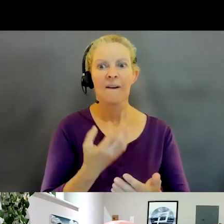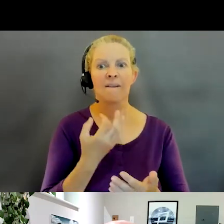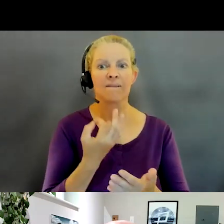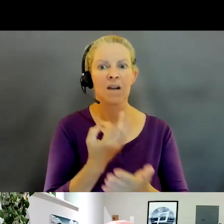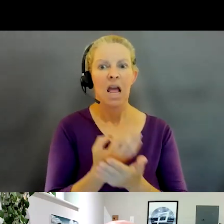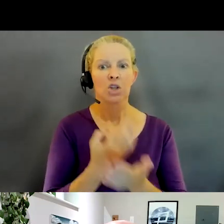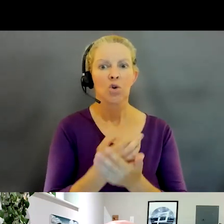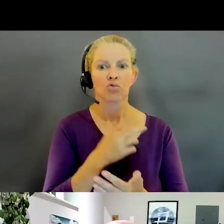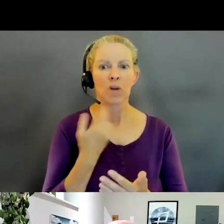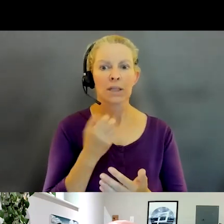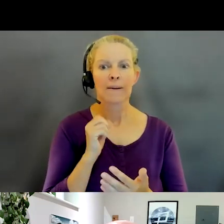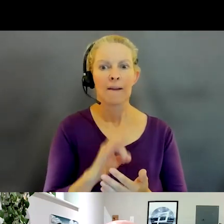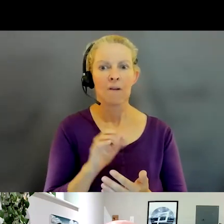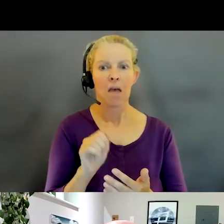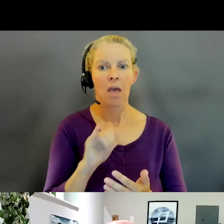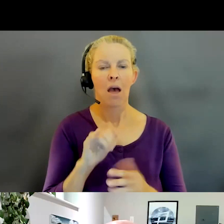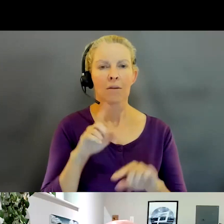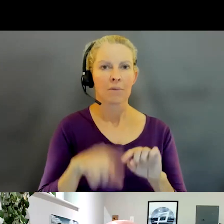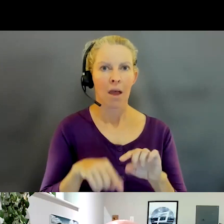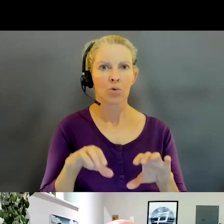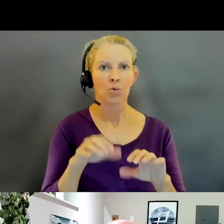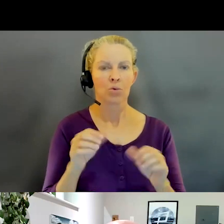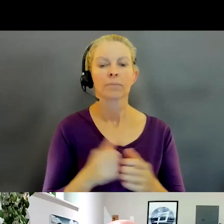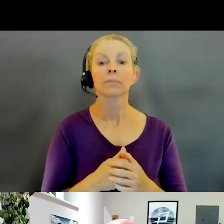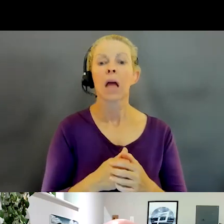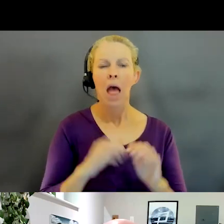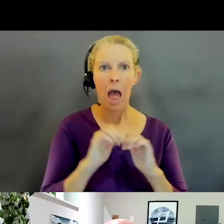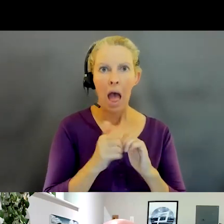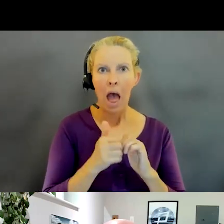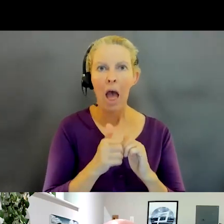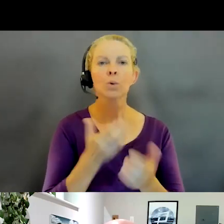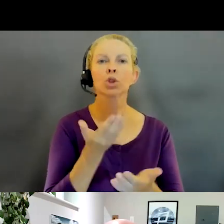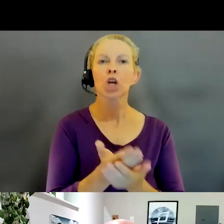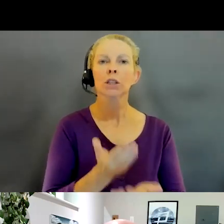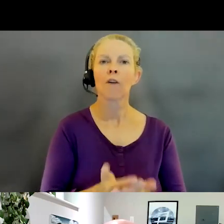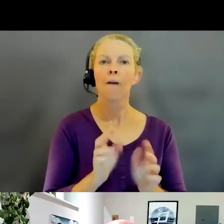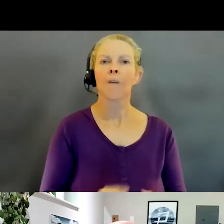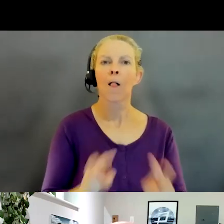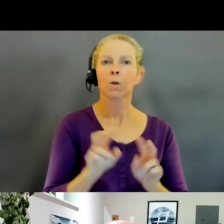accessibility workers being able to combat this perspective and justify their value to leaders?